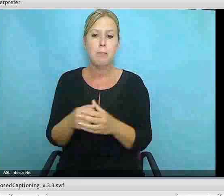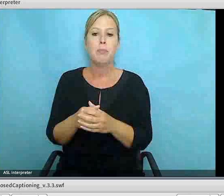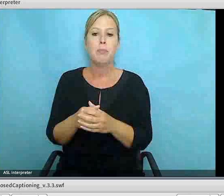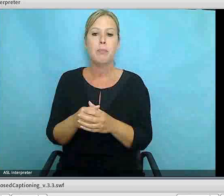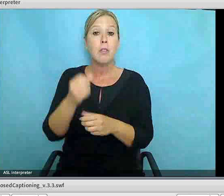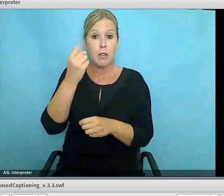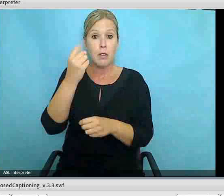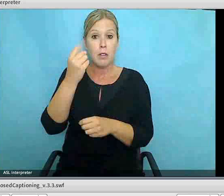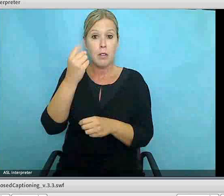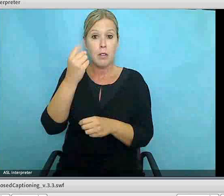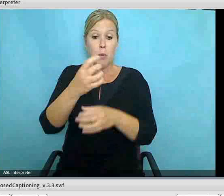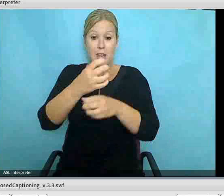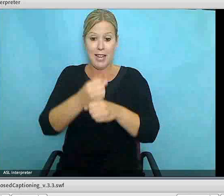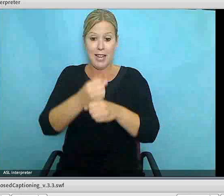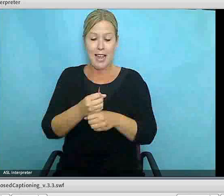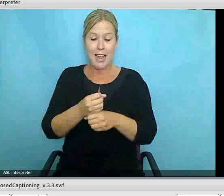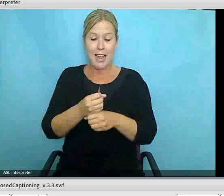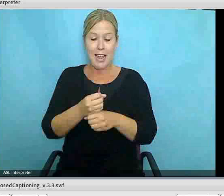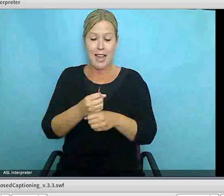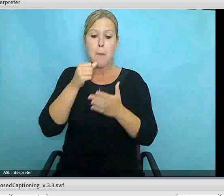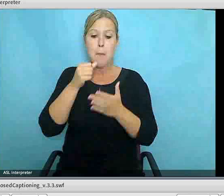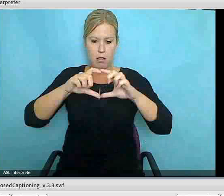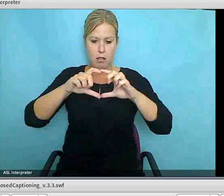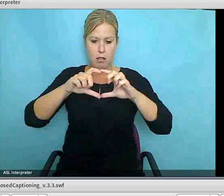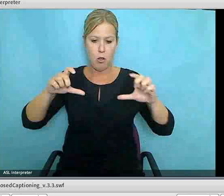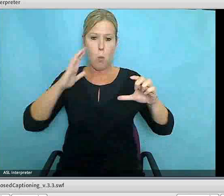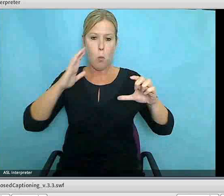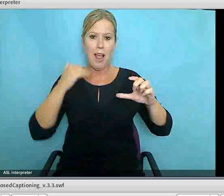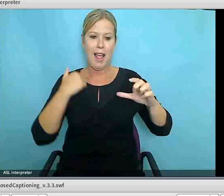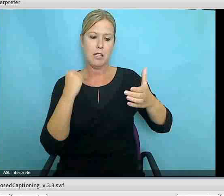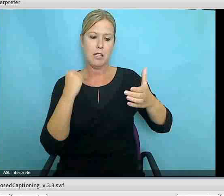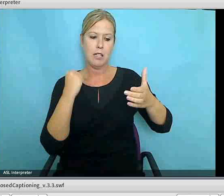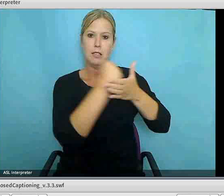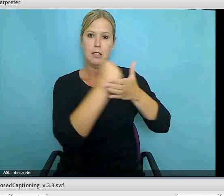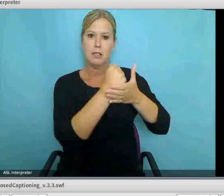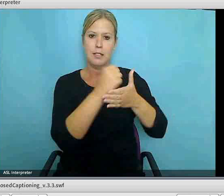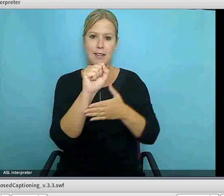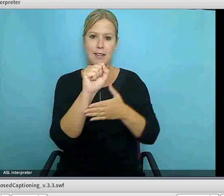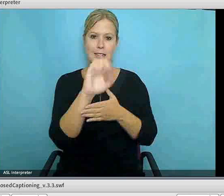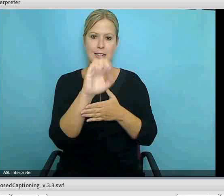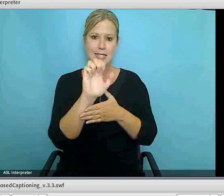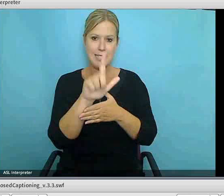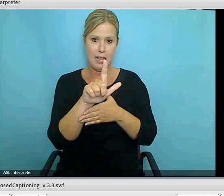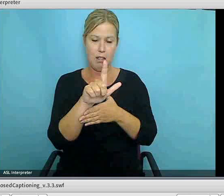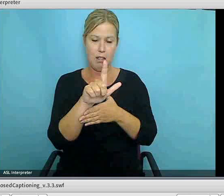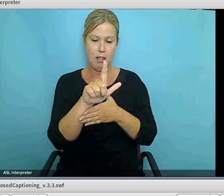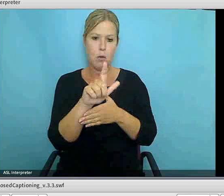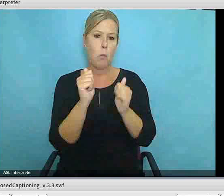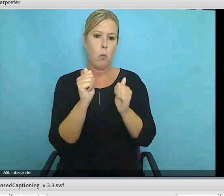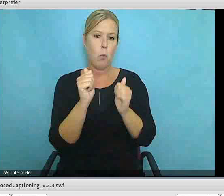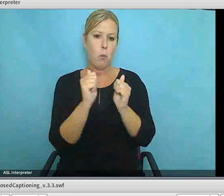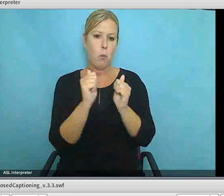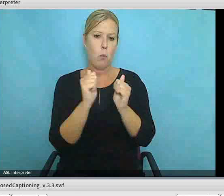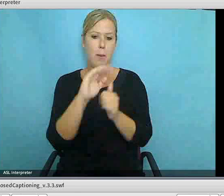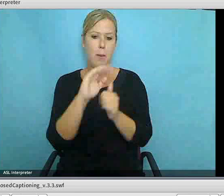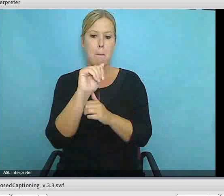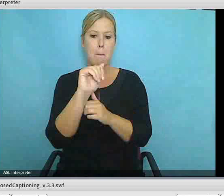seal in the return address and the words "CONFIDENTIAL-IMPORTANT-OPEN NOW."